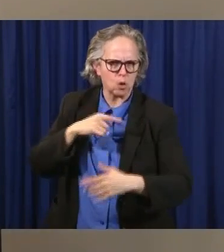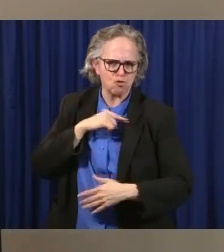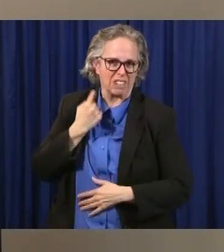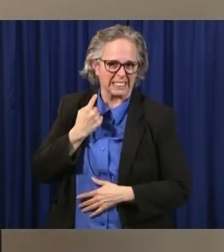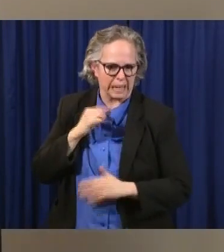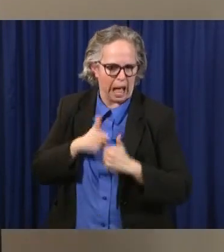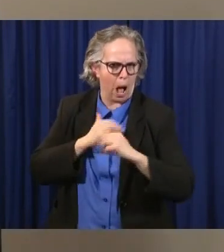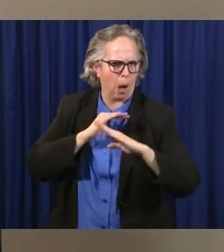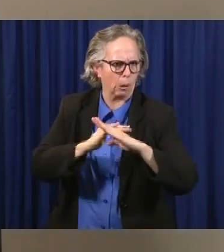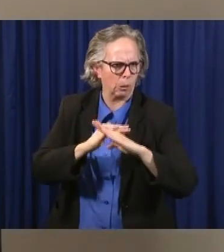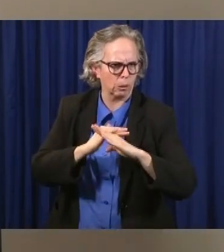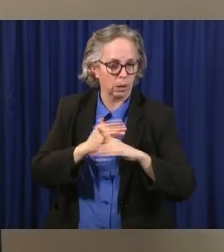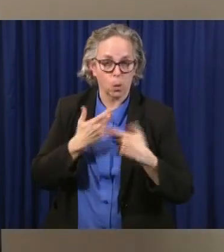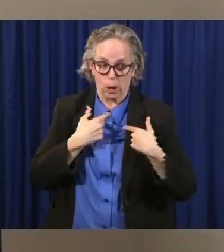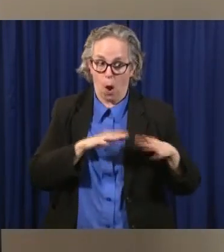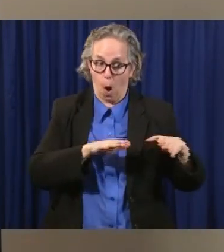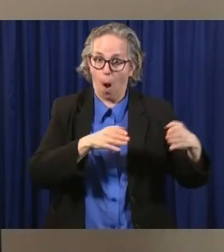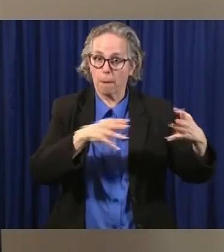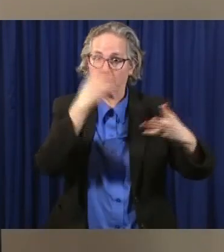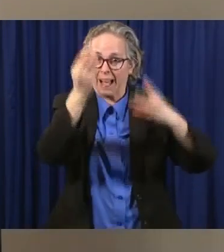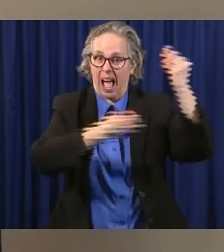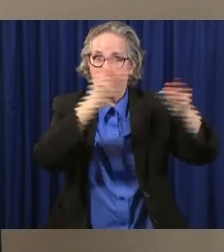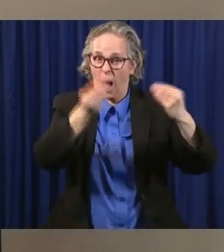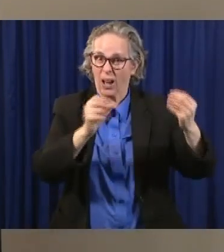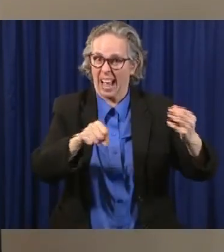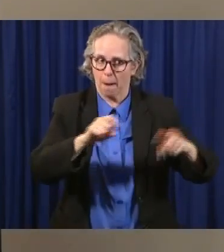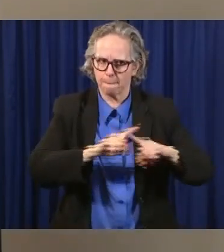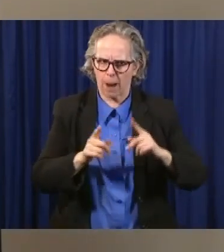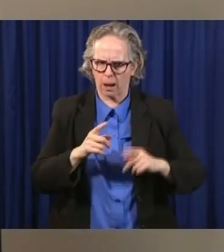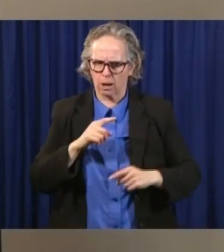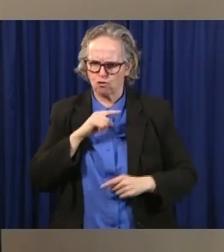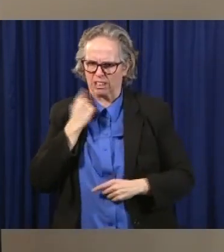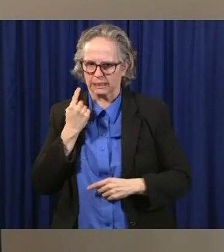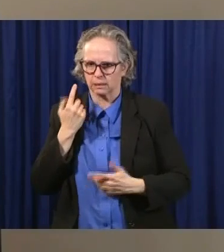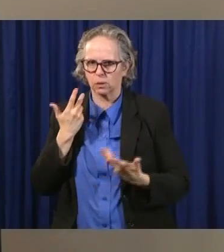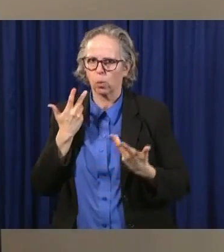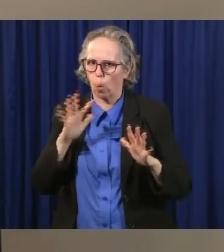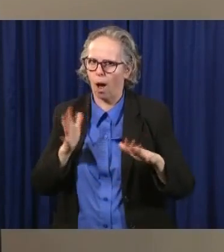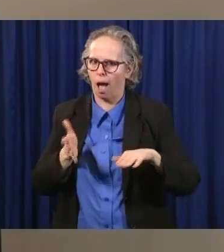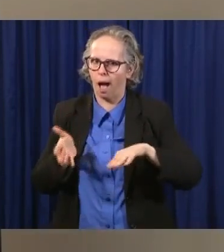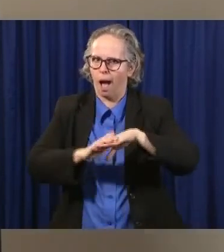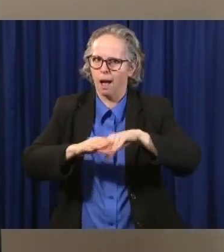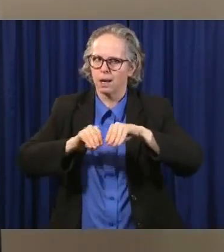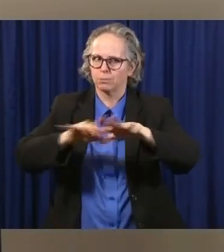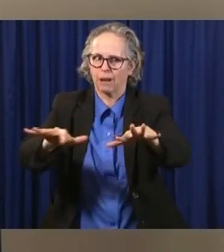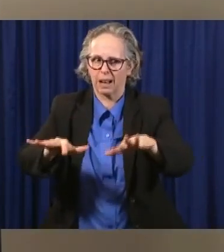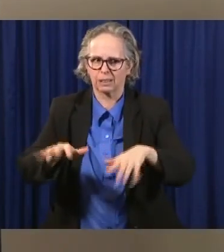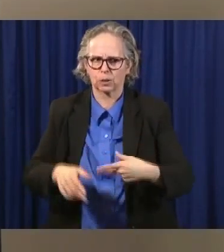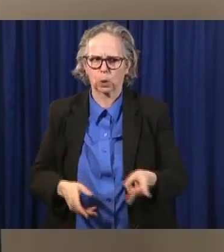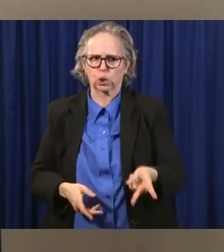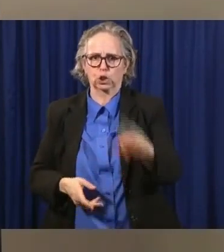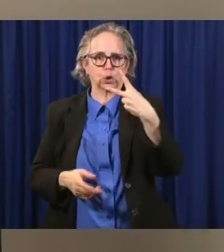INFECTION. THAT'S OUR BIG RISK AS WE MOVE FORWARD AND GO ABOUT OUR LIVES. SO, WE HAVE TWO BIG TOOLS THE